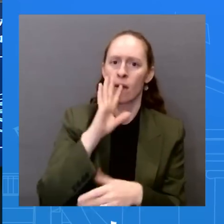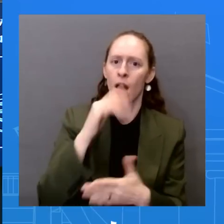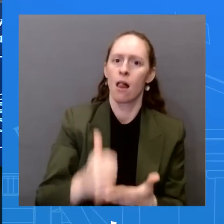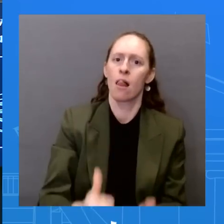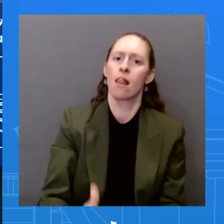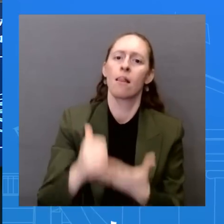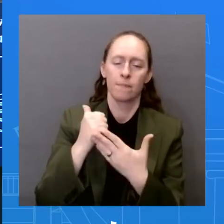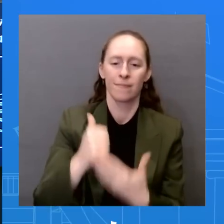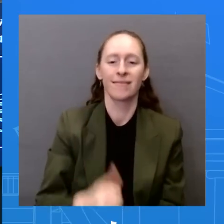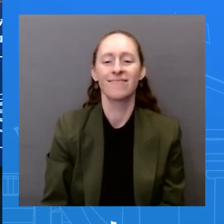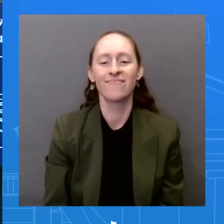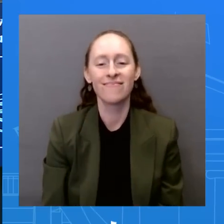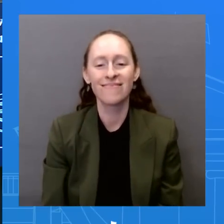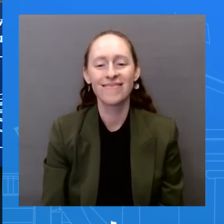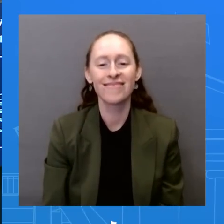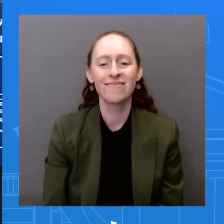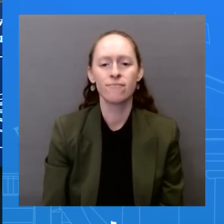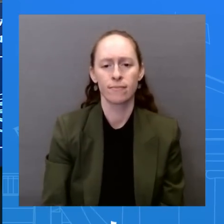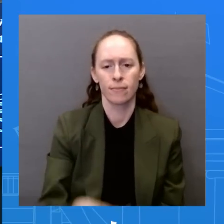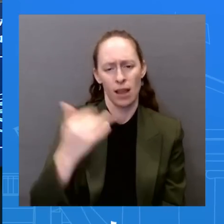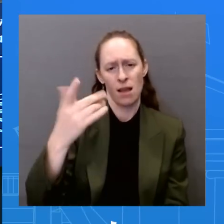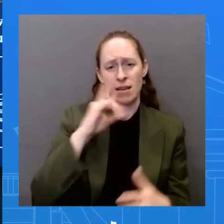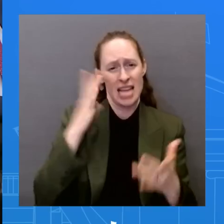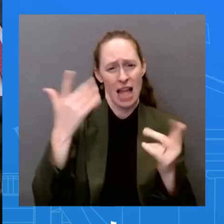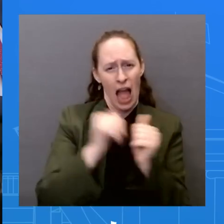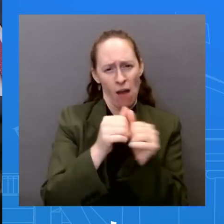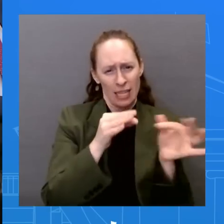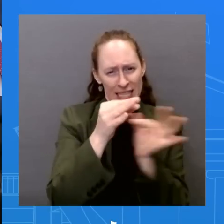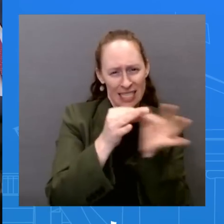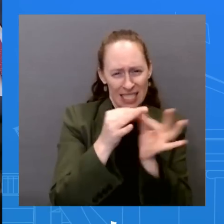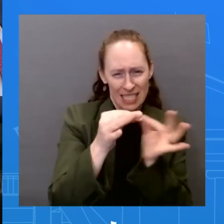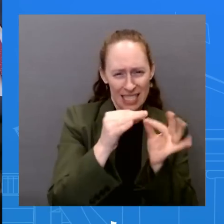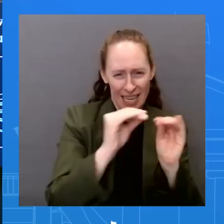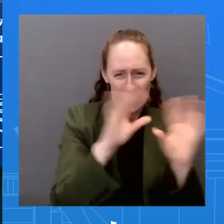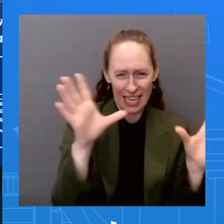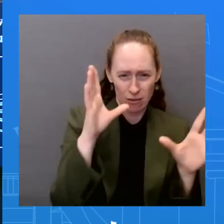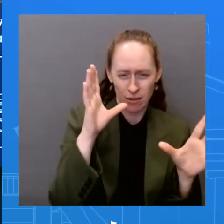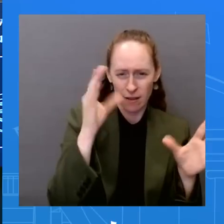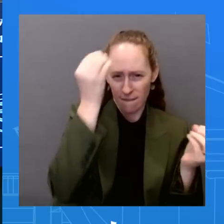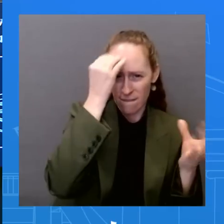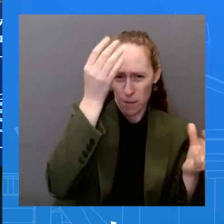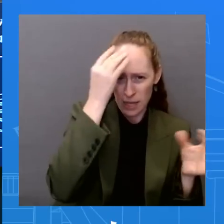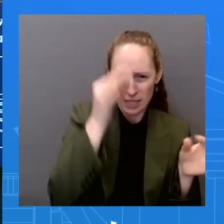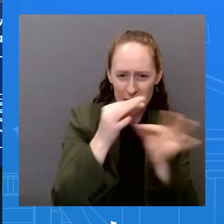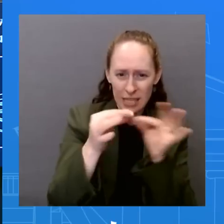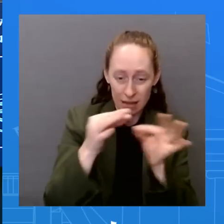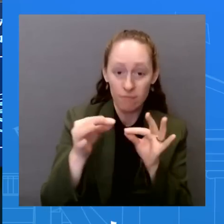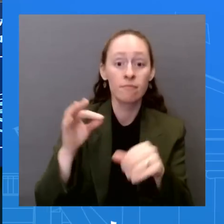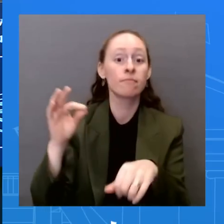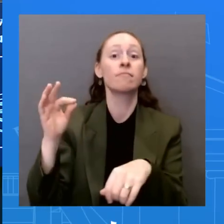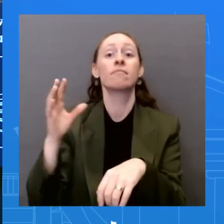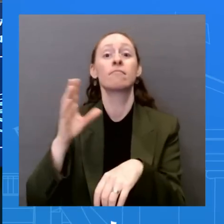The Press: I have one more, but I can just -- Dr. Daskalakis: Sure. The Press: So are you guys really concerned about this? Dr. Daskalakis: So the risk in colleges is extremely low.